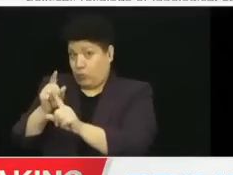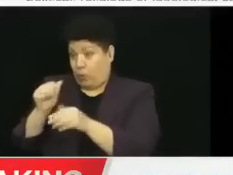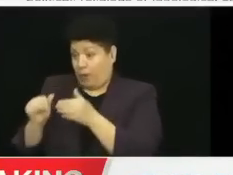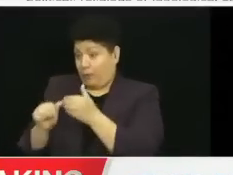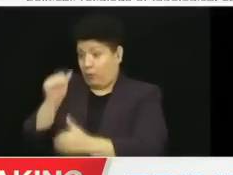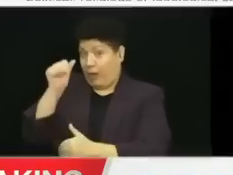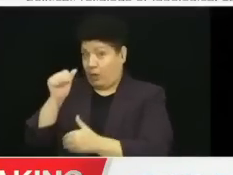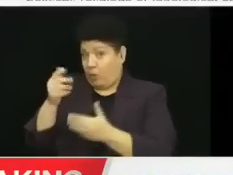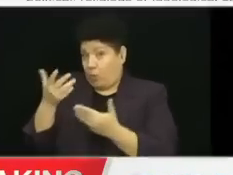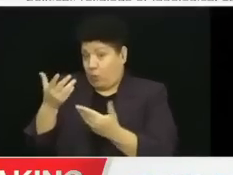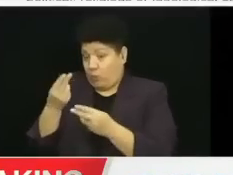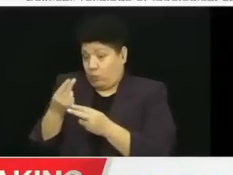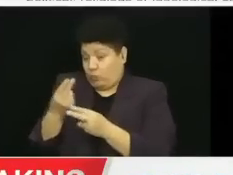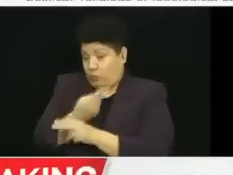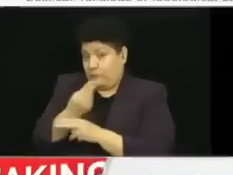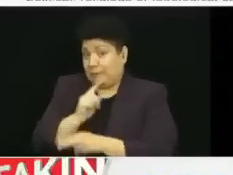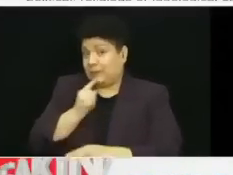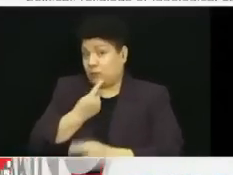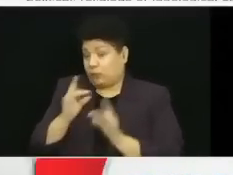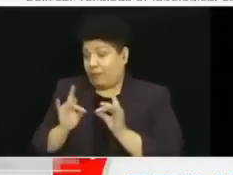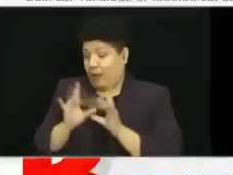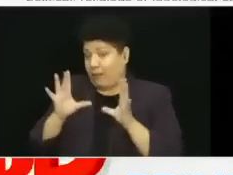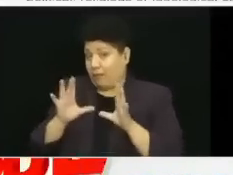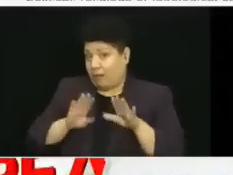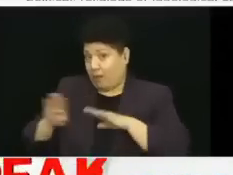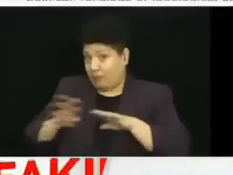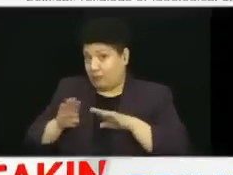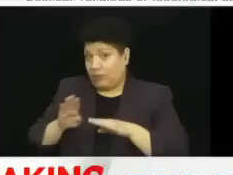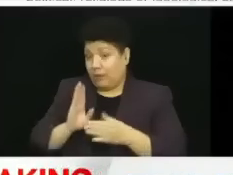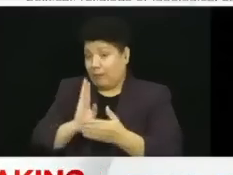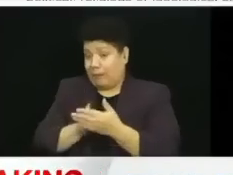IS THAT THRESHOLD MET? ARE THERE ACTIVITIES SUPPORTING